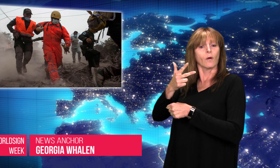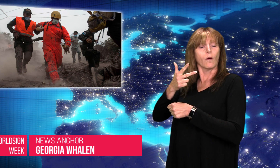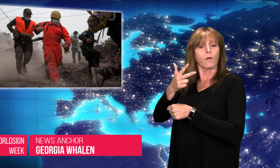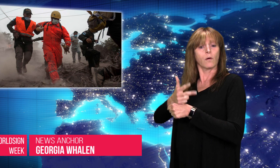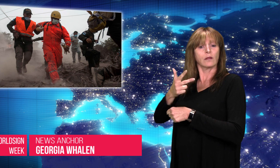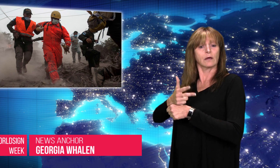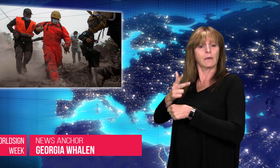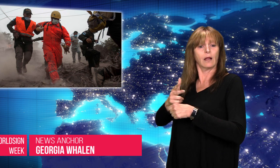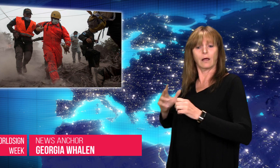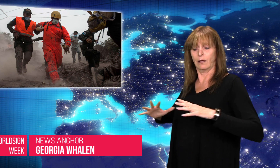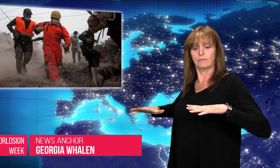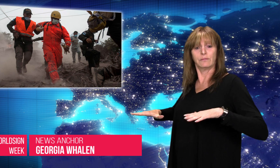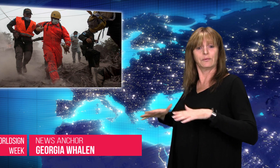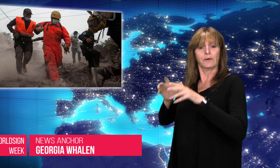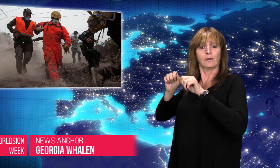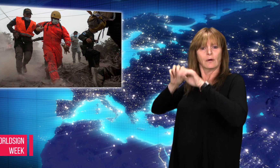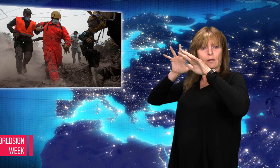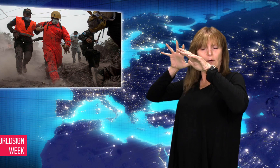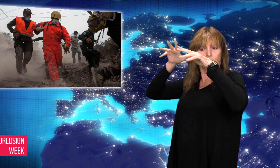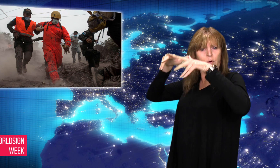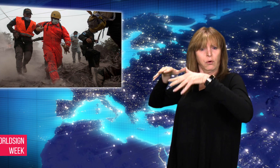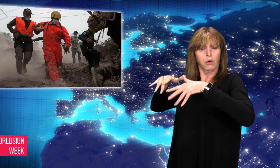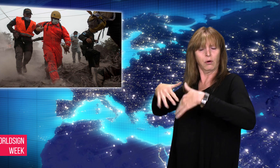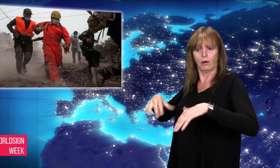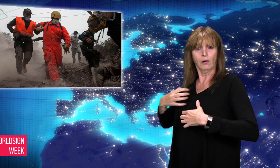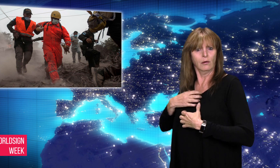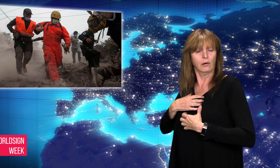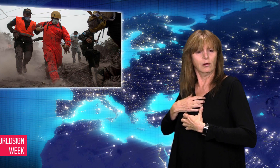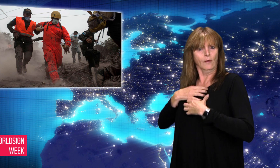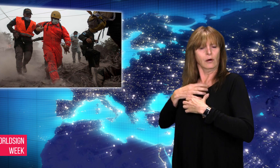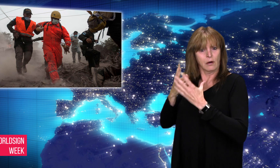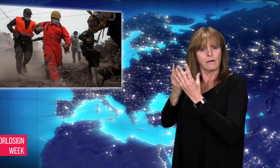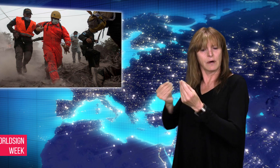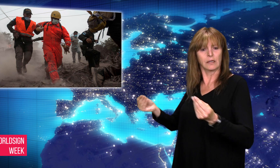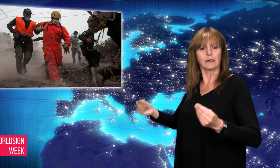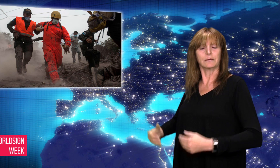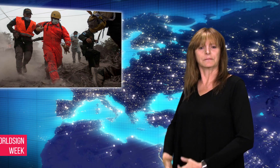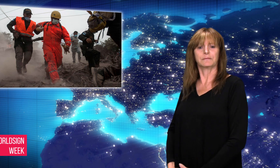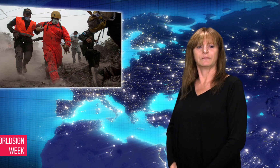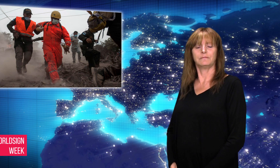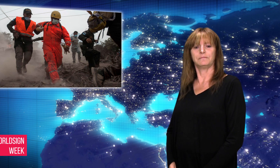Georgia: Guatemala Volcanic Eruptions Surprises Many